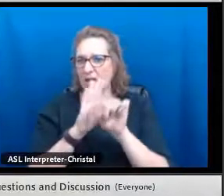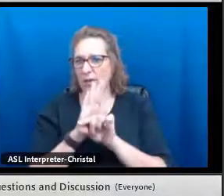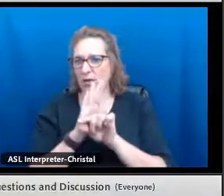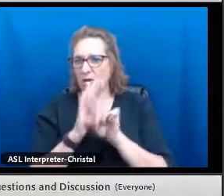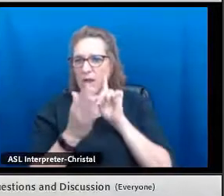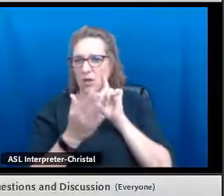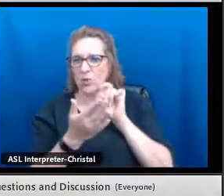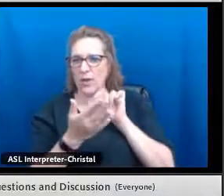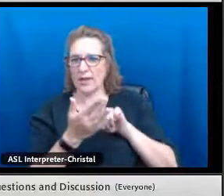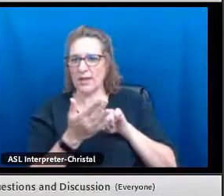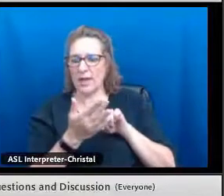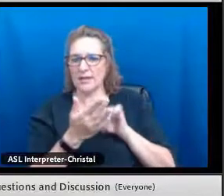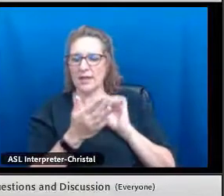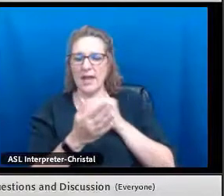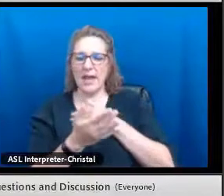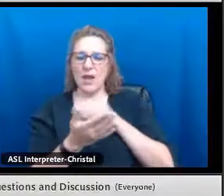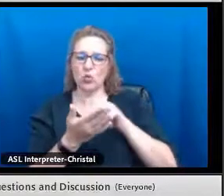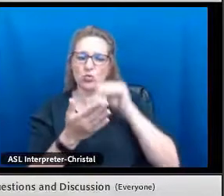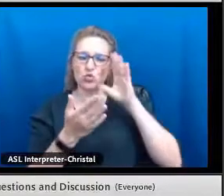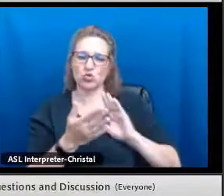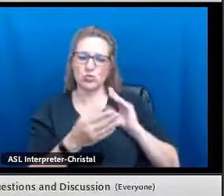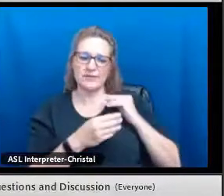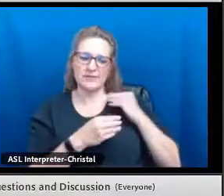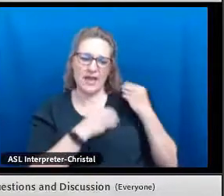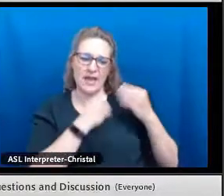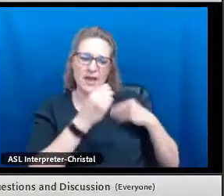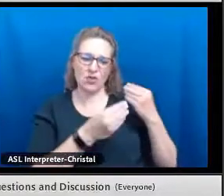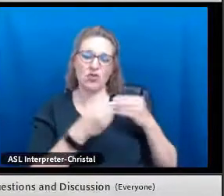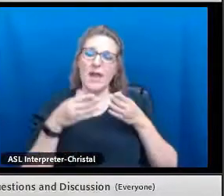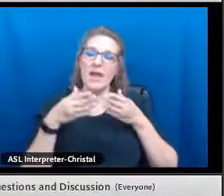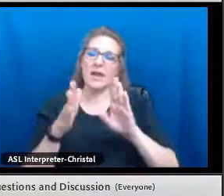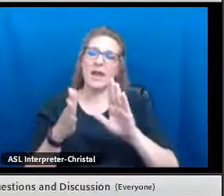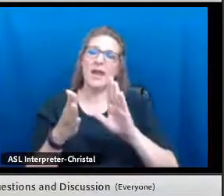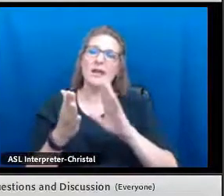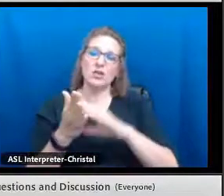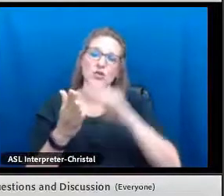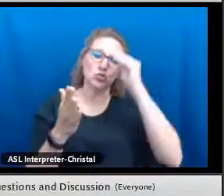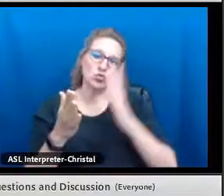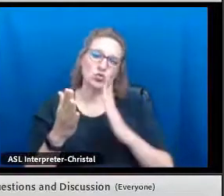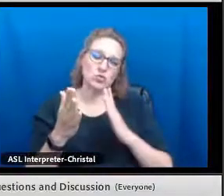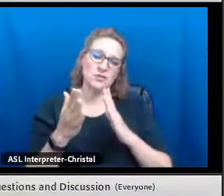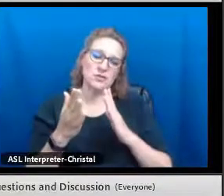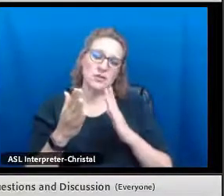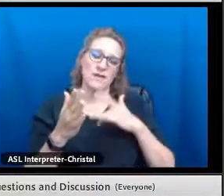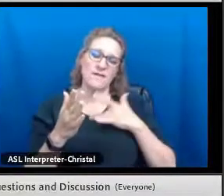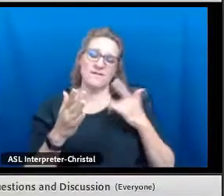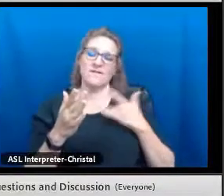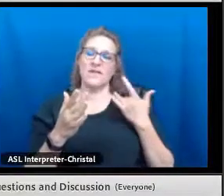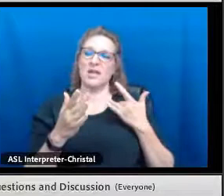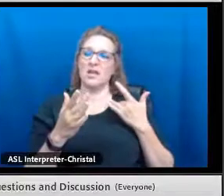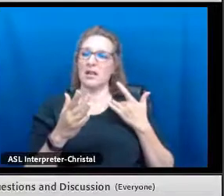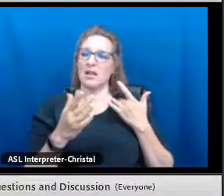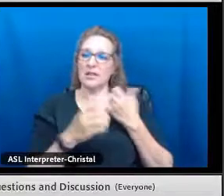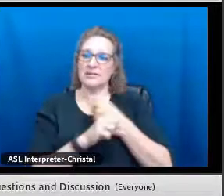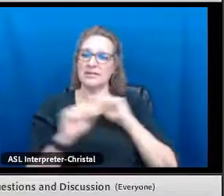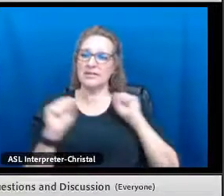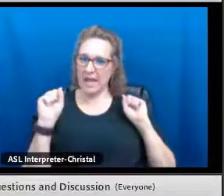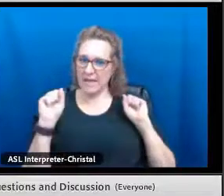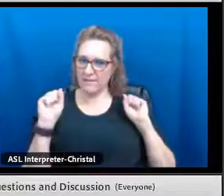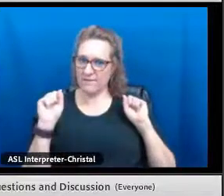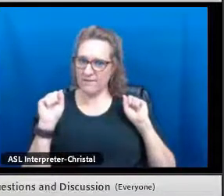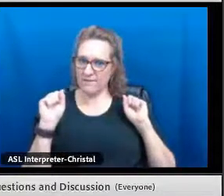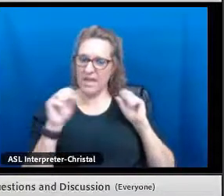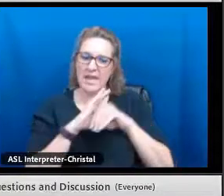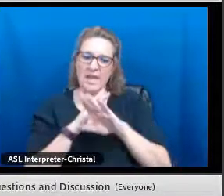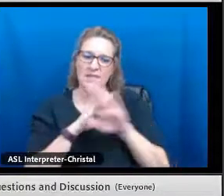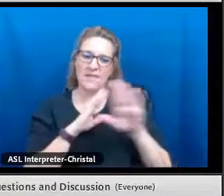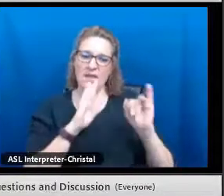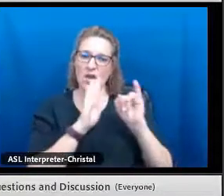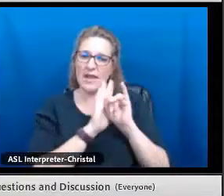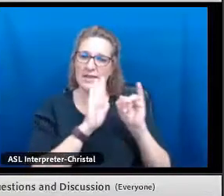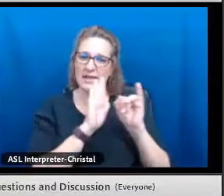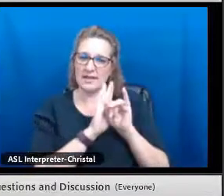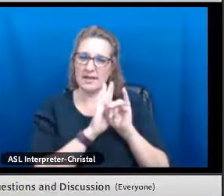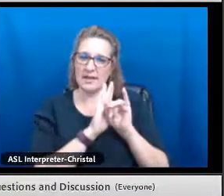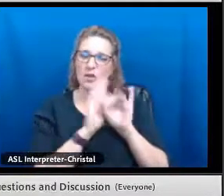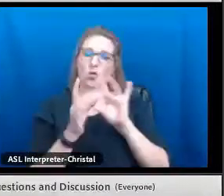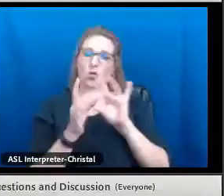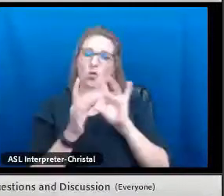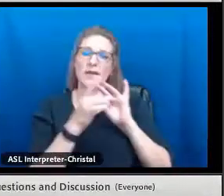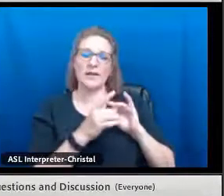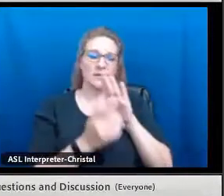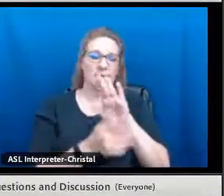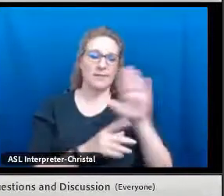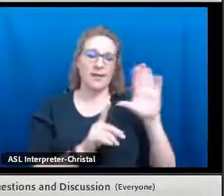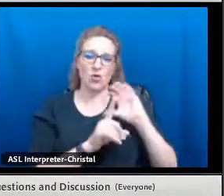and let our students feel safe in their identity and in their cultural background.